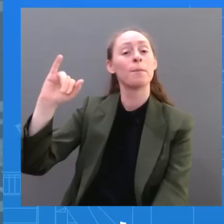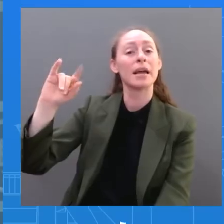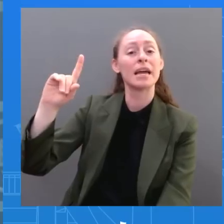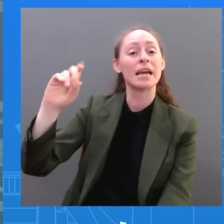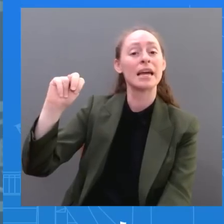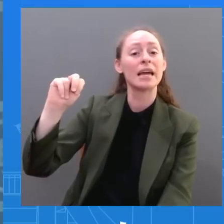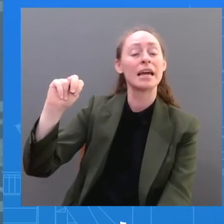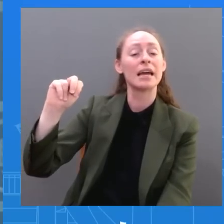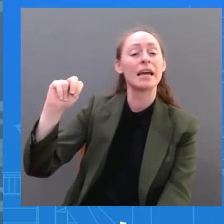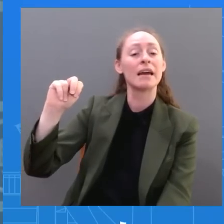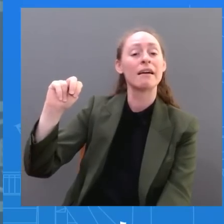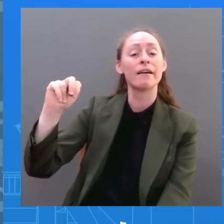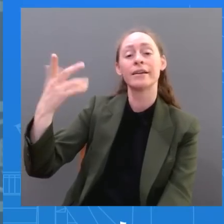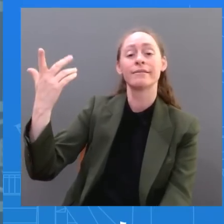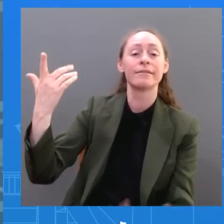there are two major differences here.